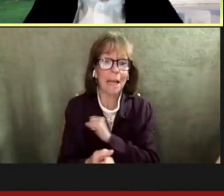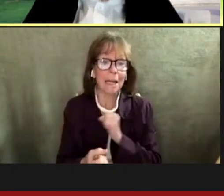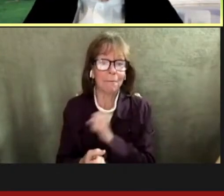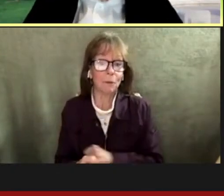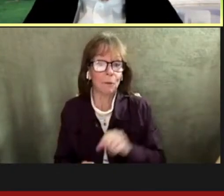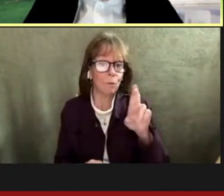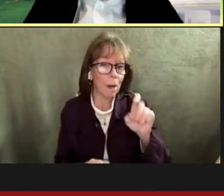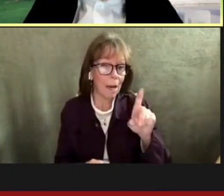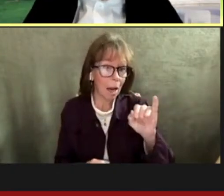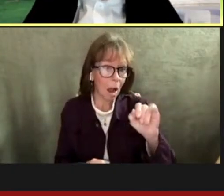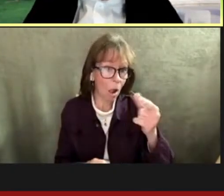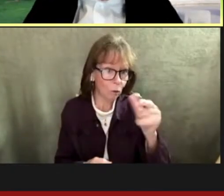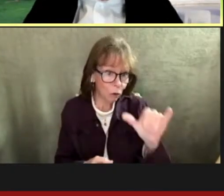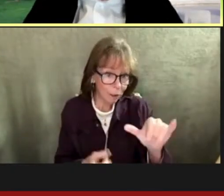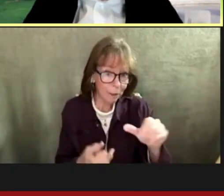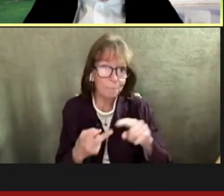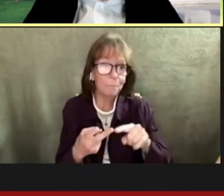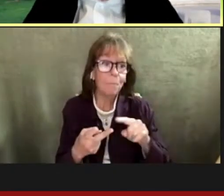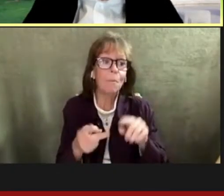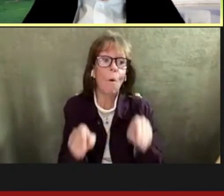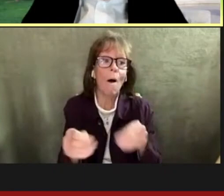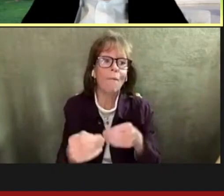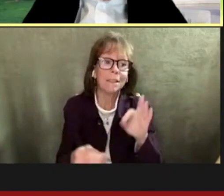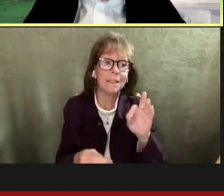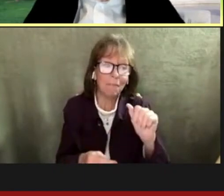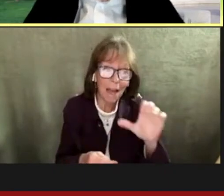the Office of Faculty Development and Diversity, and